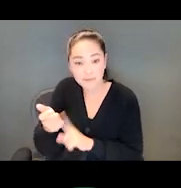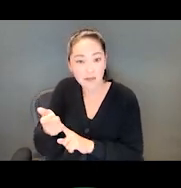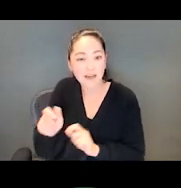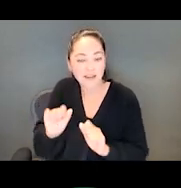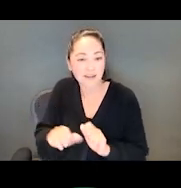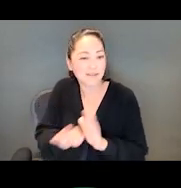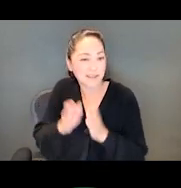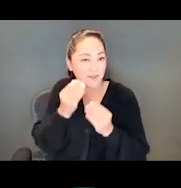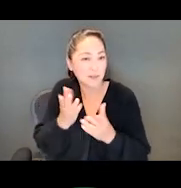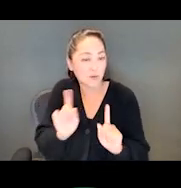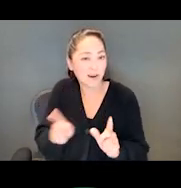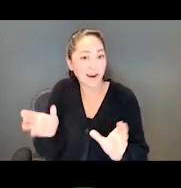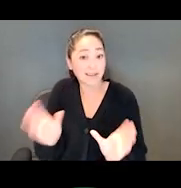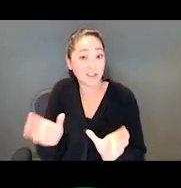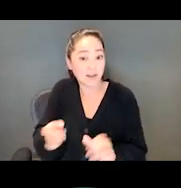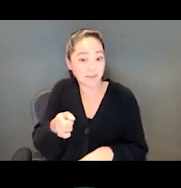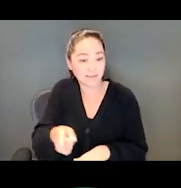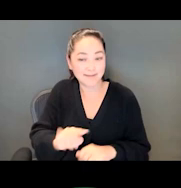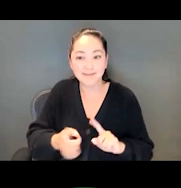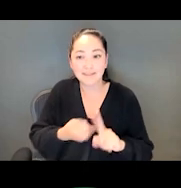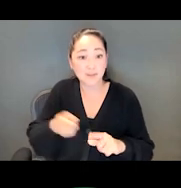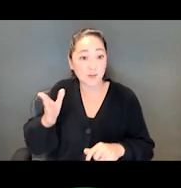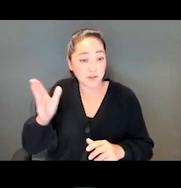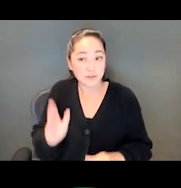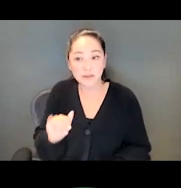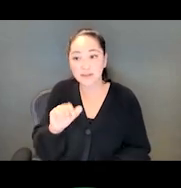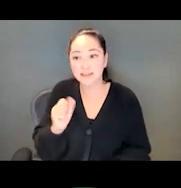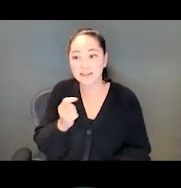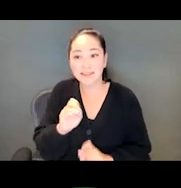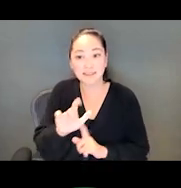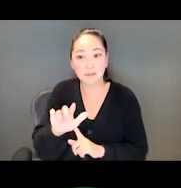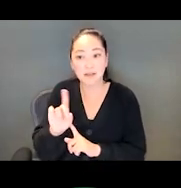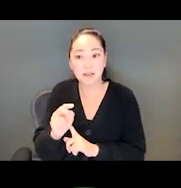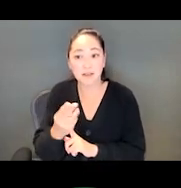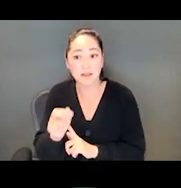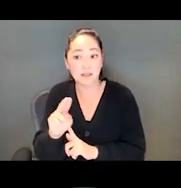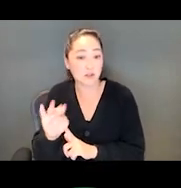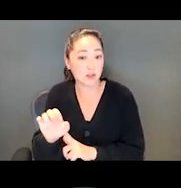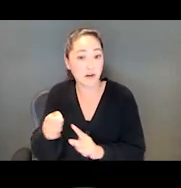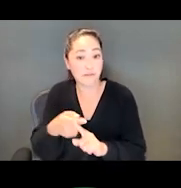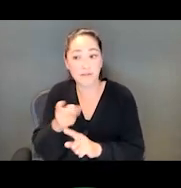Our first speaker this hour is Isabelle Ducharme. From Keroul. Isabelle is the president of